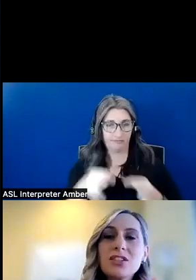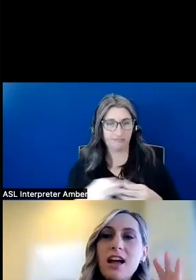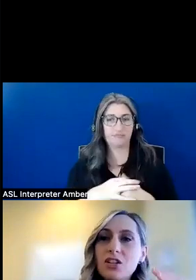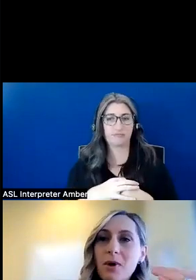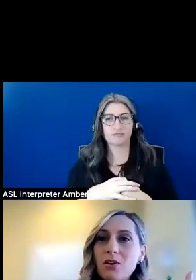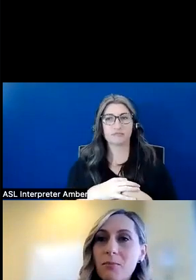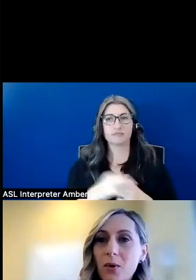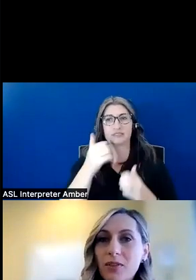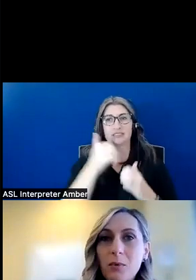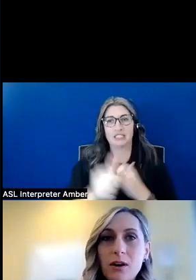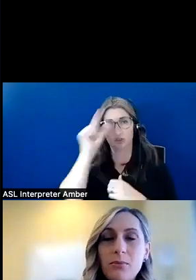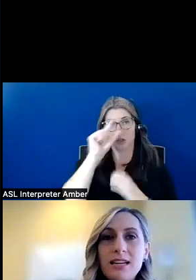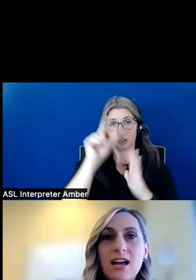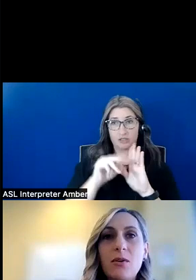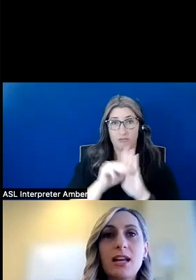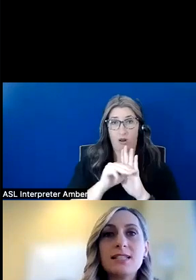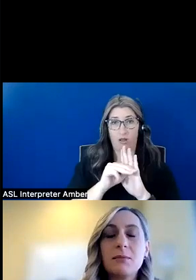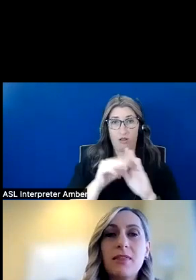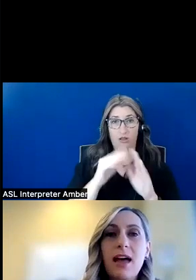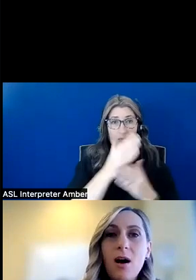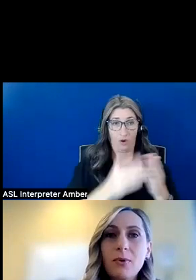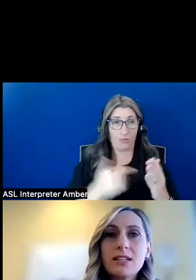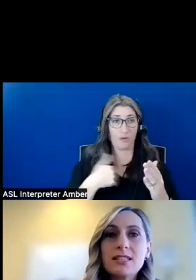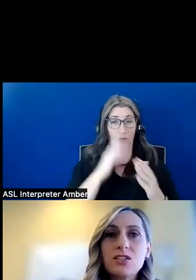Each logic model component that we're going to break down is going to be the outputs,